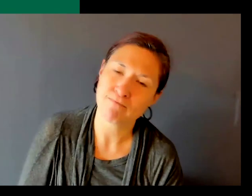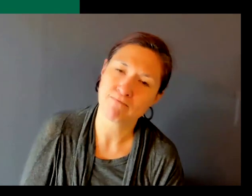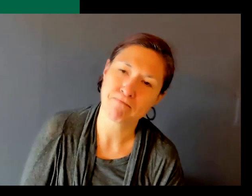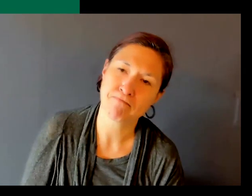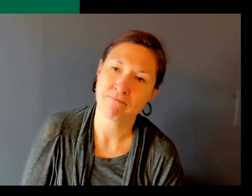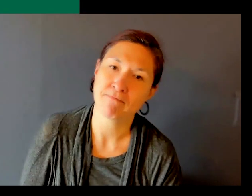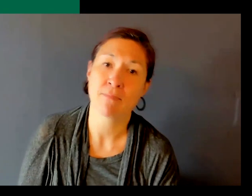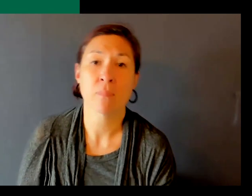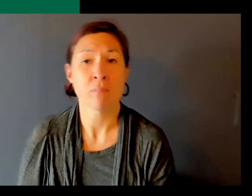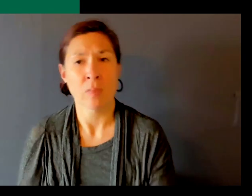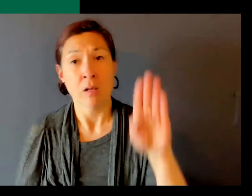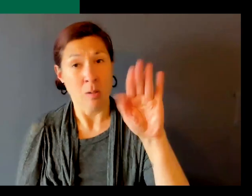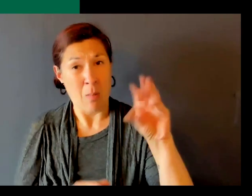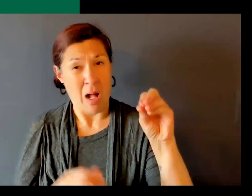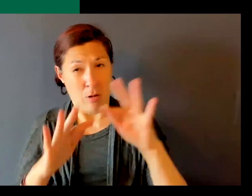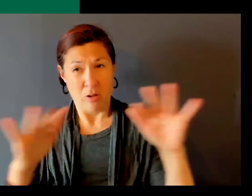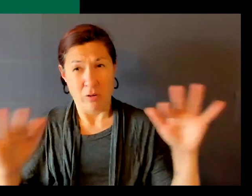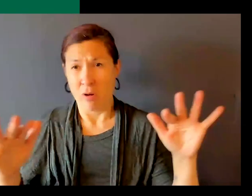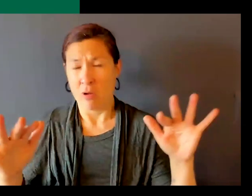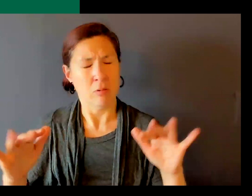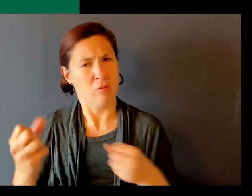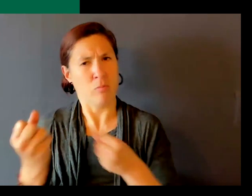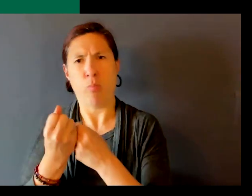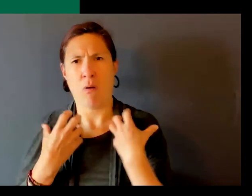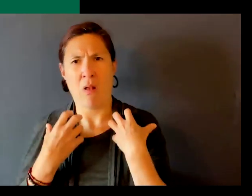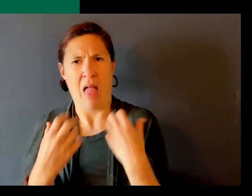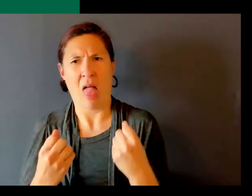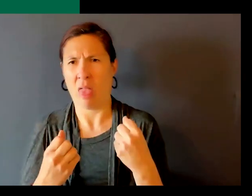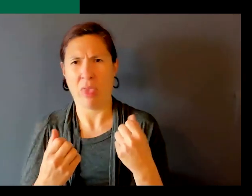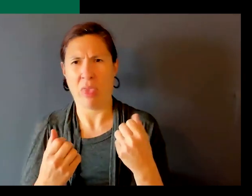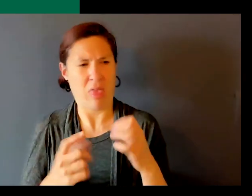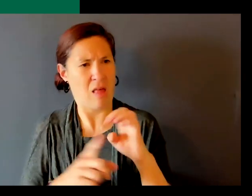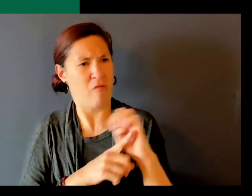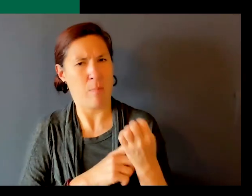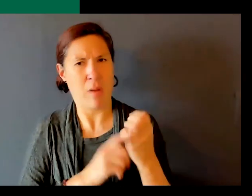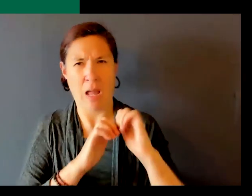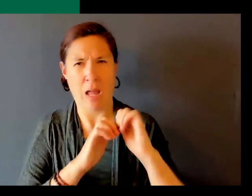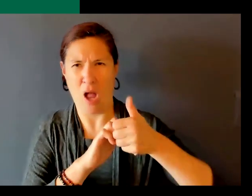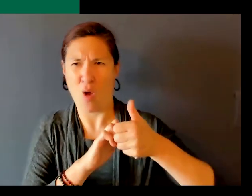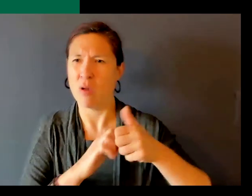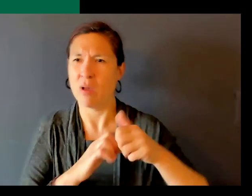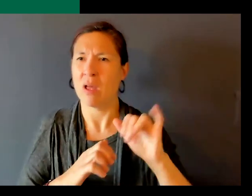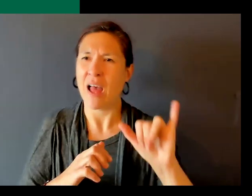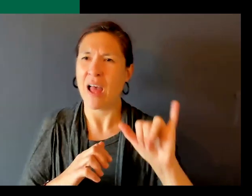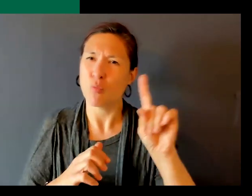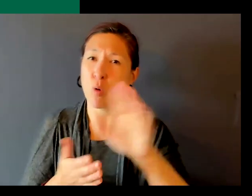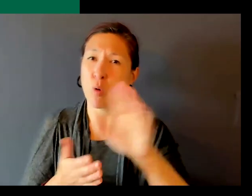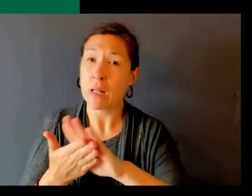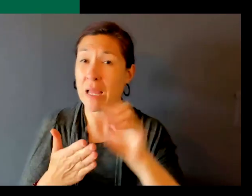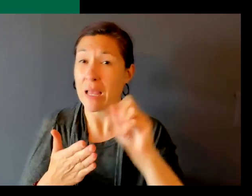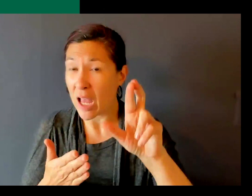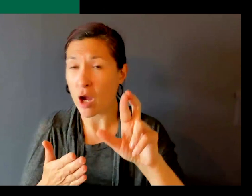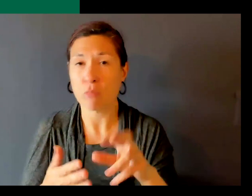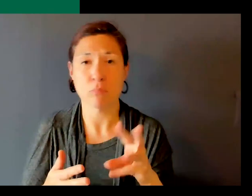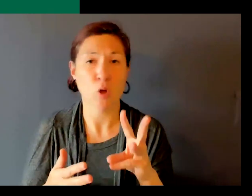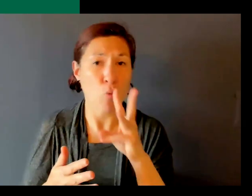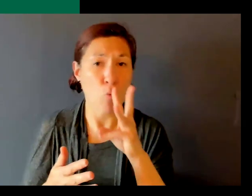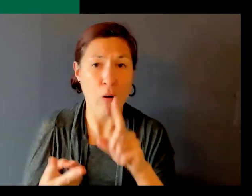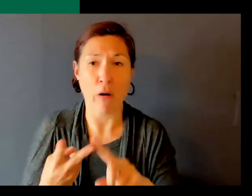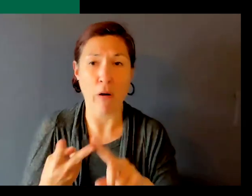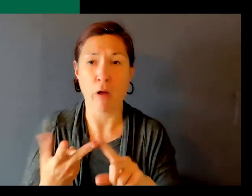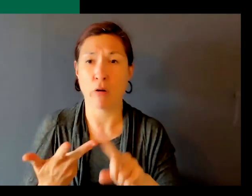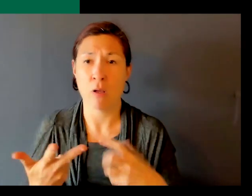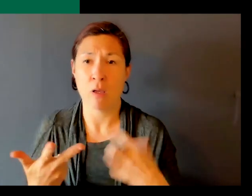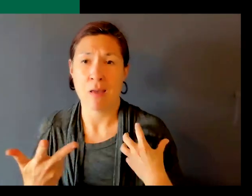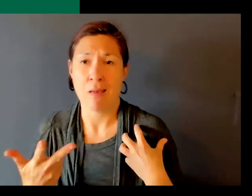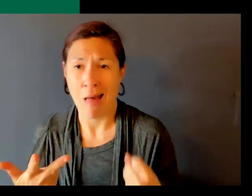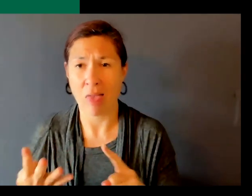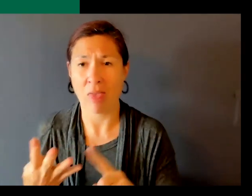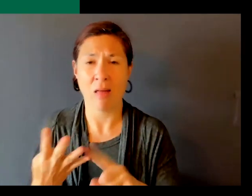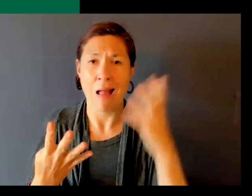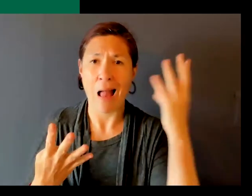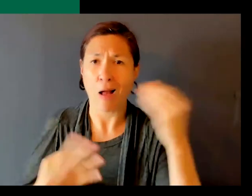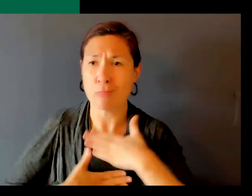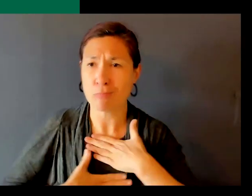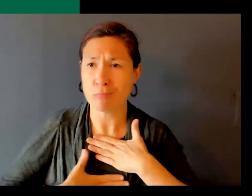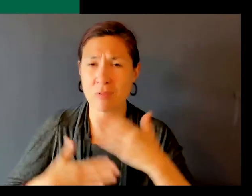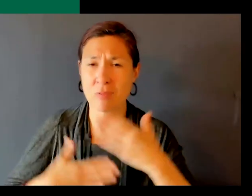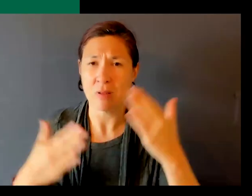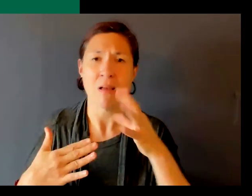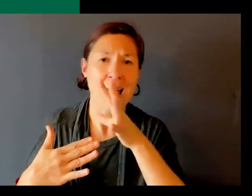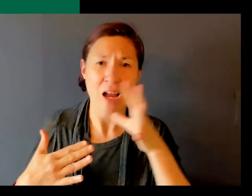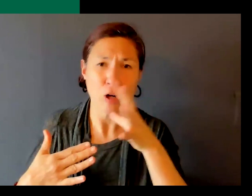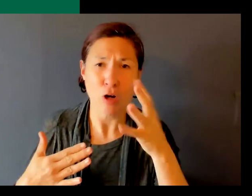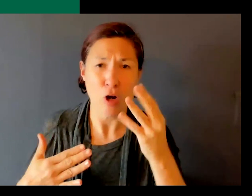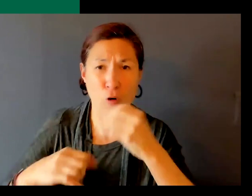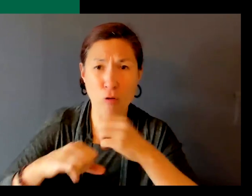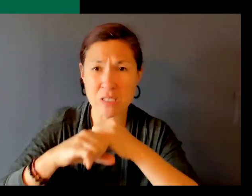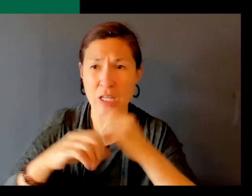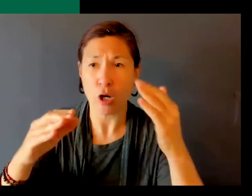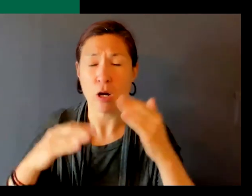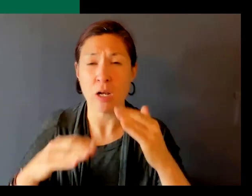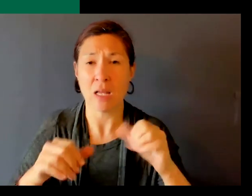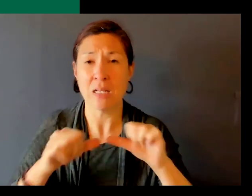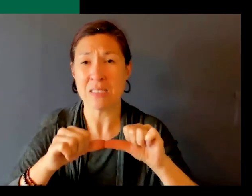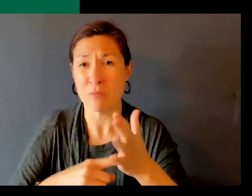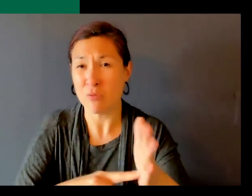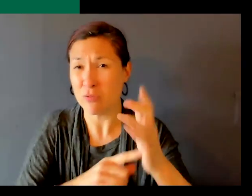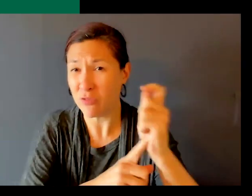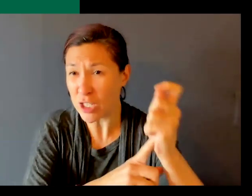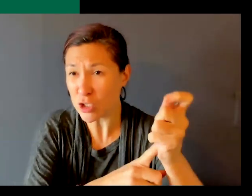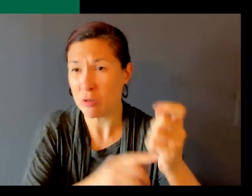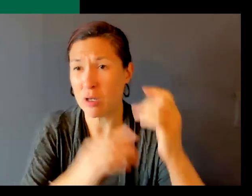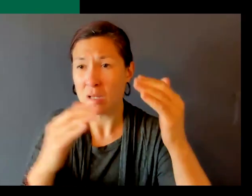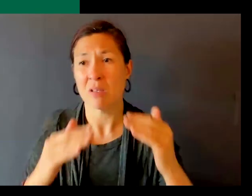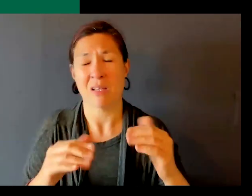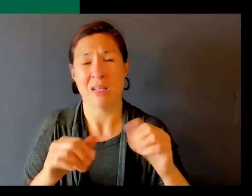Our work is supported by and is really in alignment with the efforts, ah, across the administration, both within the executive office of energy and environmental affairs, which is led bisect Rebecca Tepper, and also our climate office led by climate chief who called out biodiversity goals in terms of a changing environment.